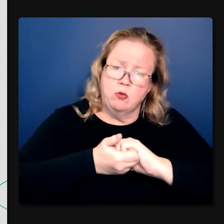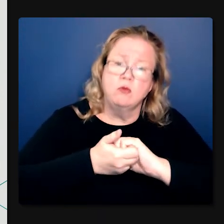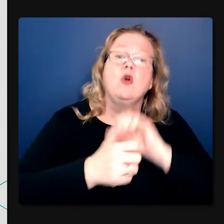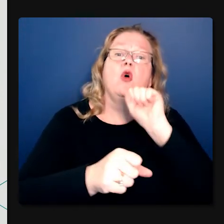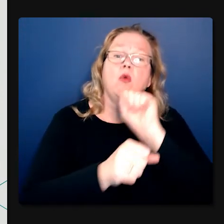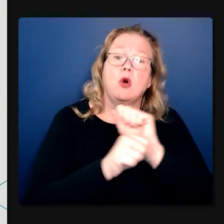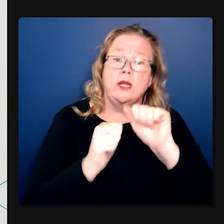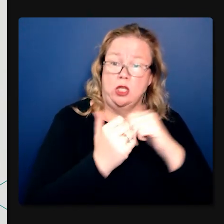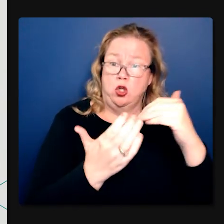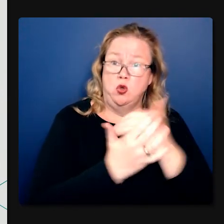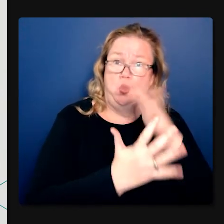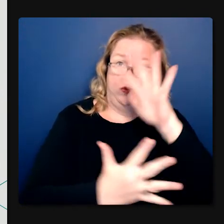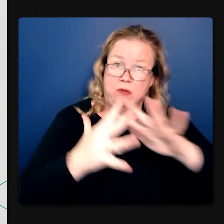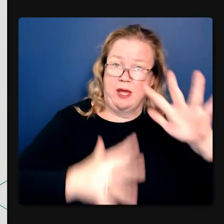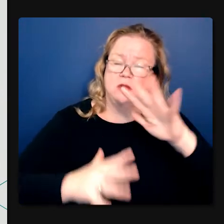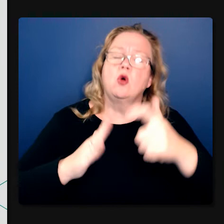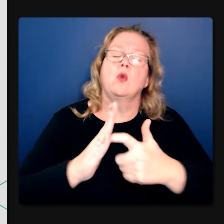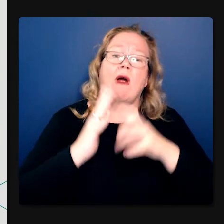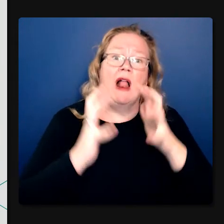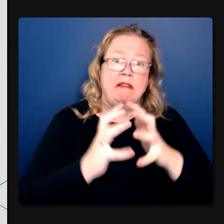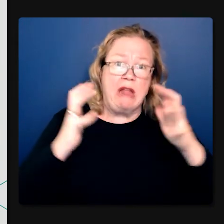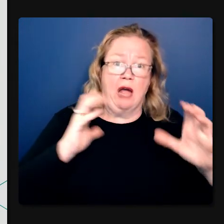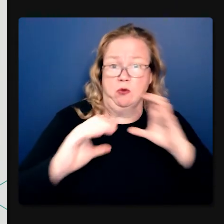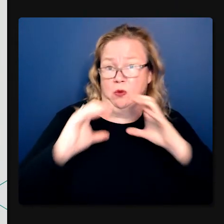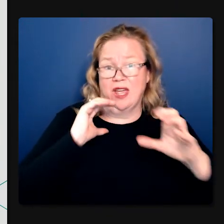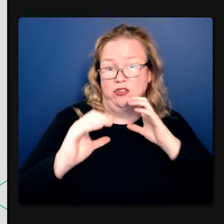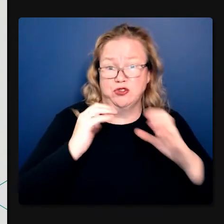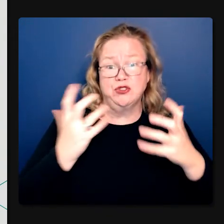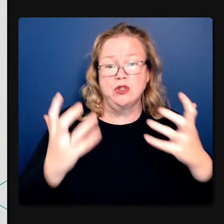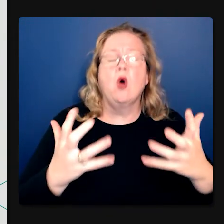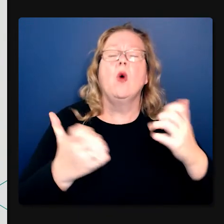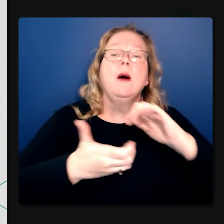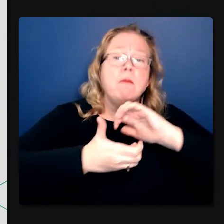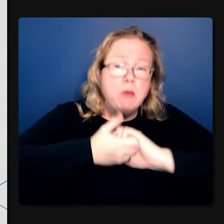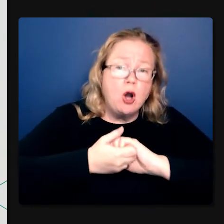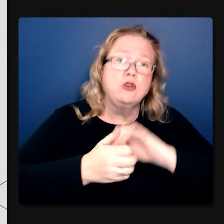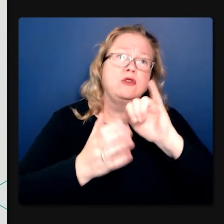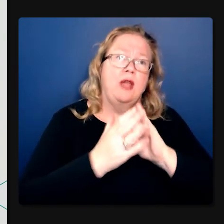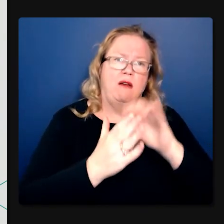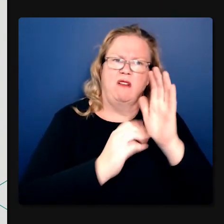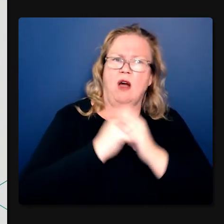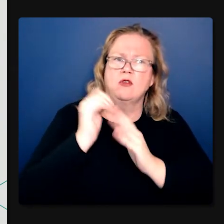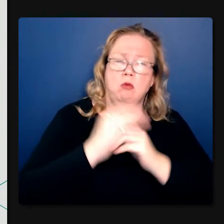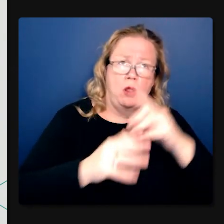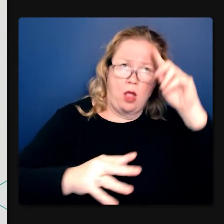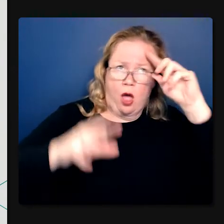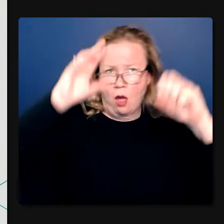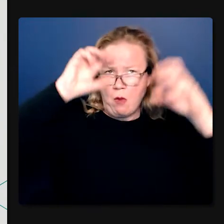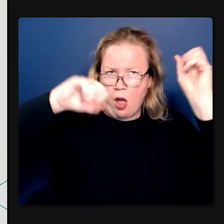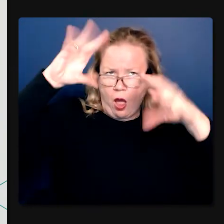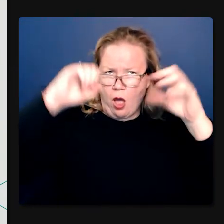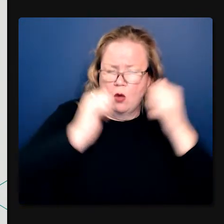ultimately, working in a new space will require lots of communication. We want partners that are comfortable brainstorming with us,